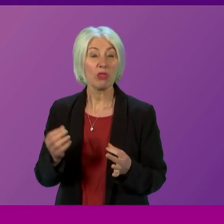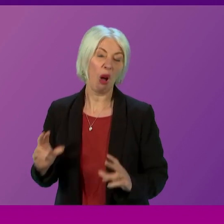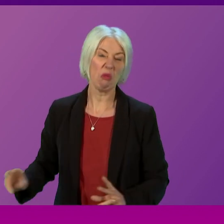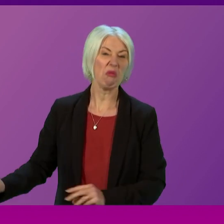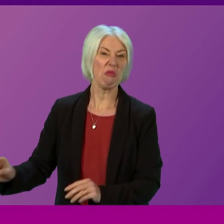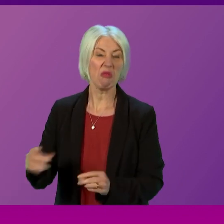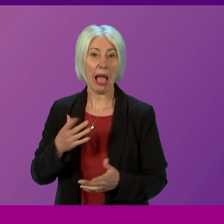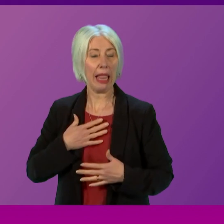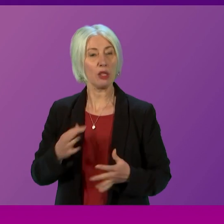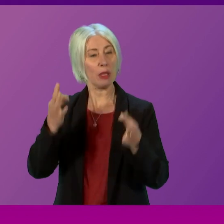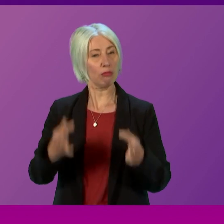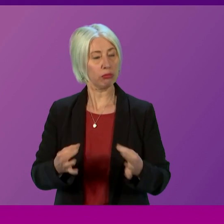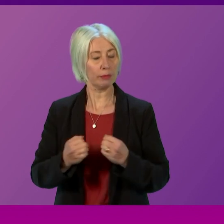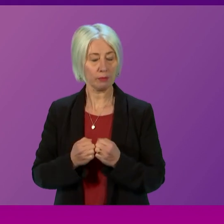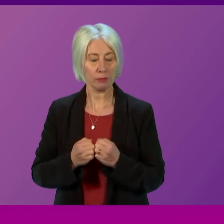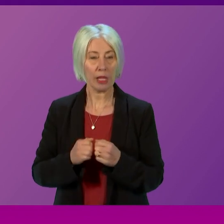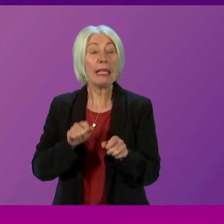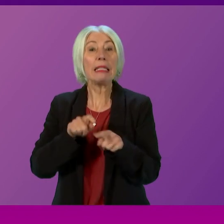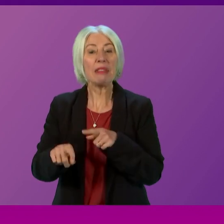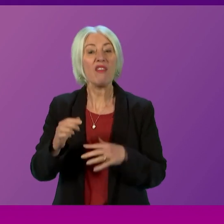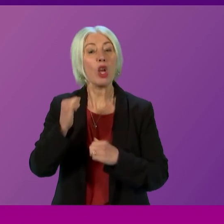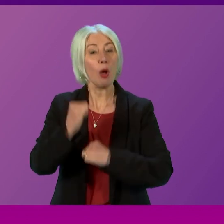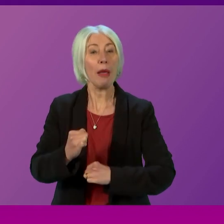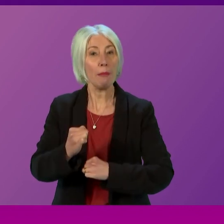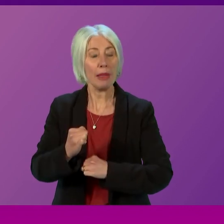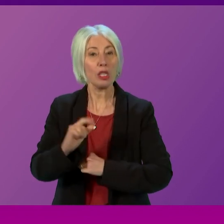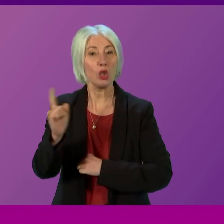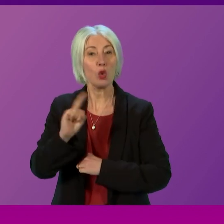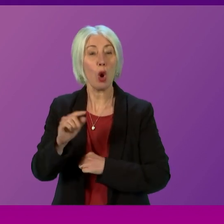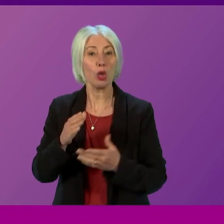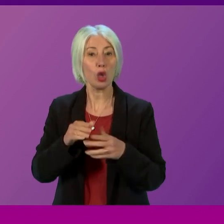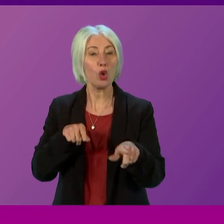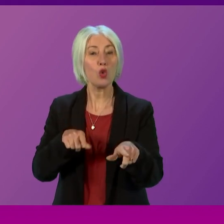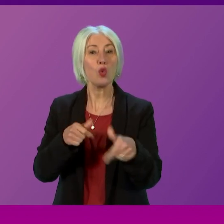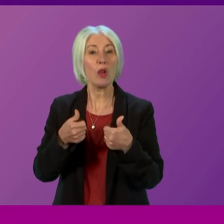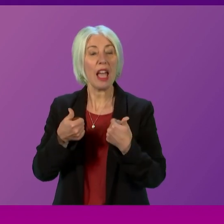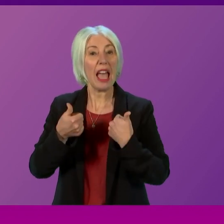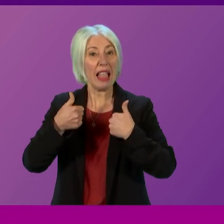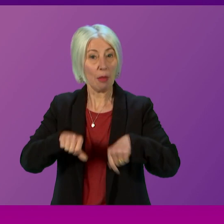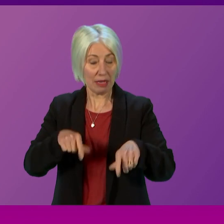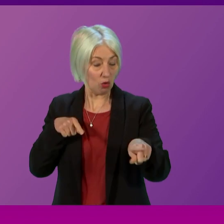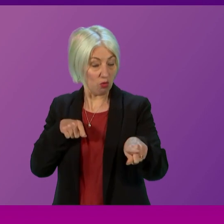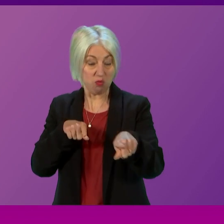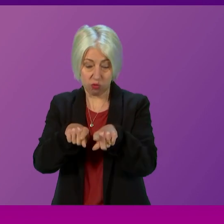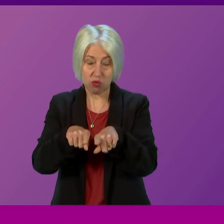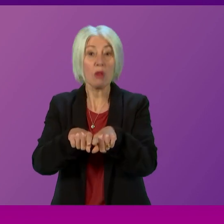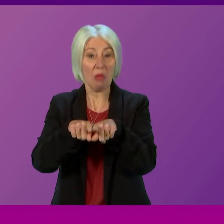be precise—I always like to be precise—I note that the specific commitment that was made was to “substantially eliminate” the attainment gap. For the avoidance of doubt—